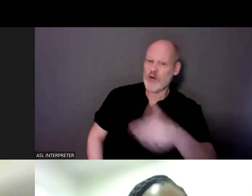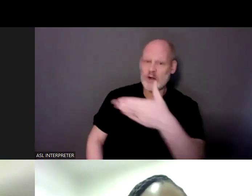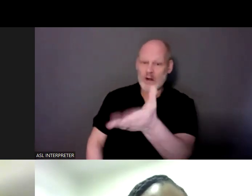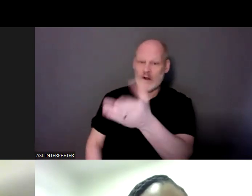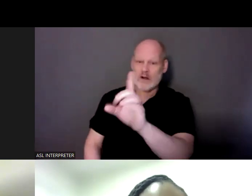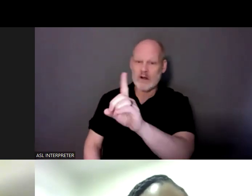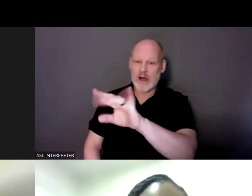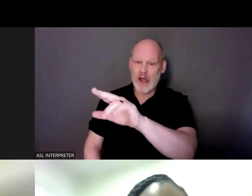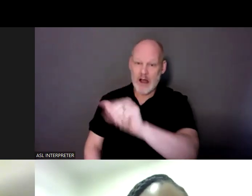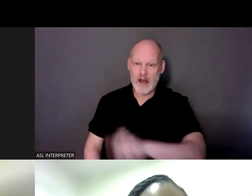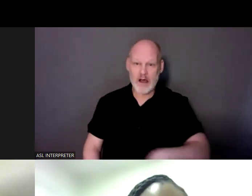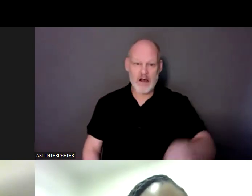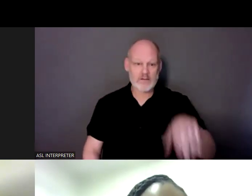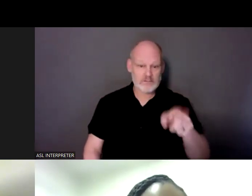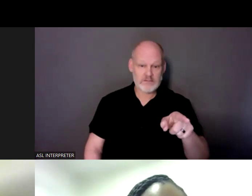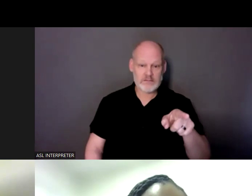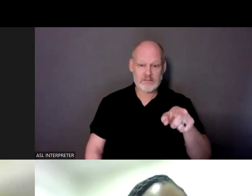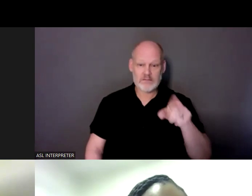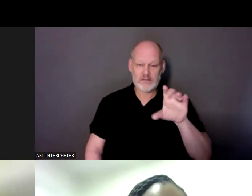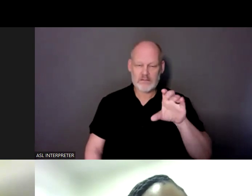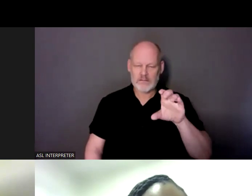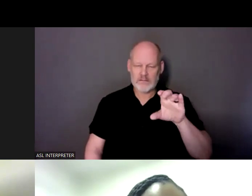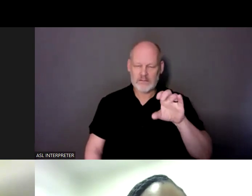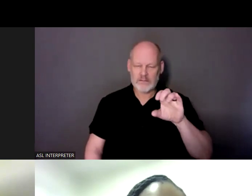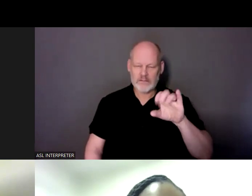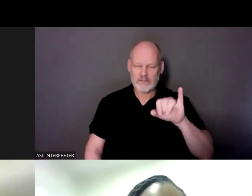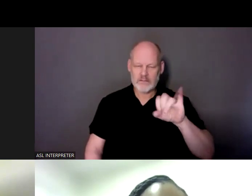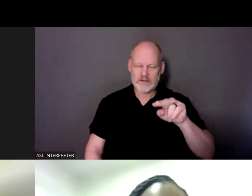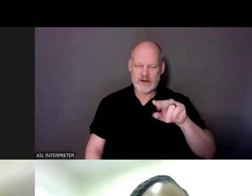tell us a little bit about your district and your work on attendance? For sure, so